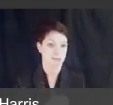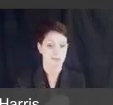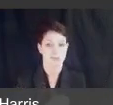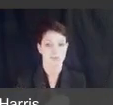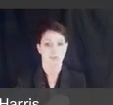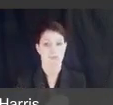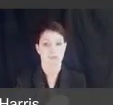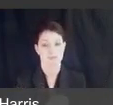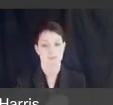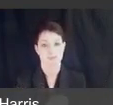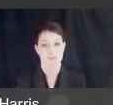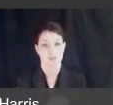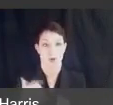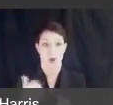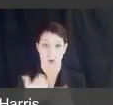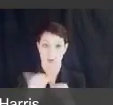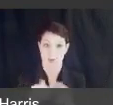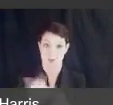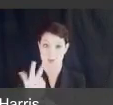[Reporter] Are we limited to three questions or can I ask one more oh you can ask one more that's fine okay